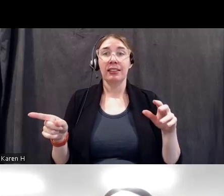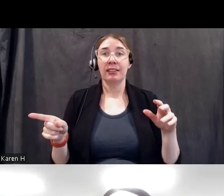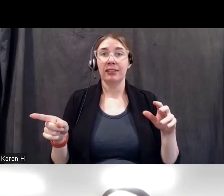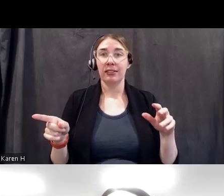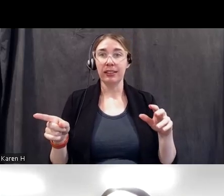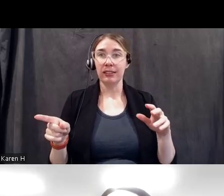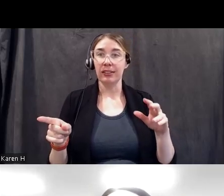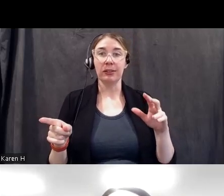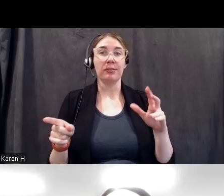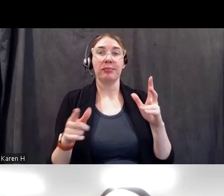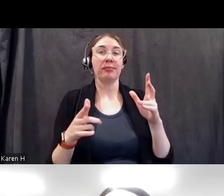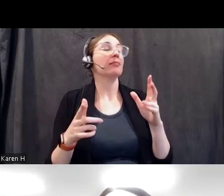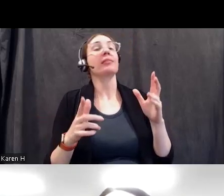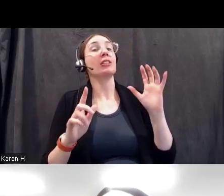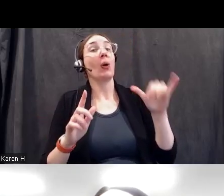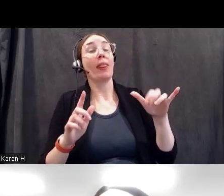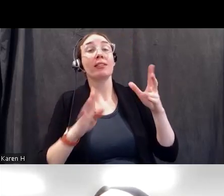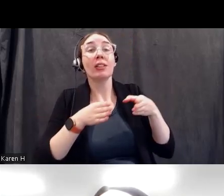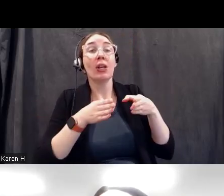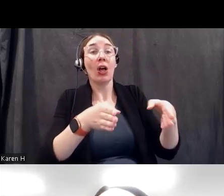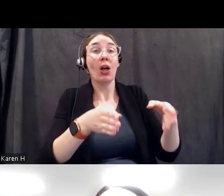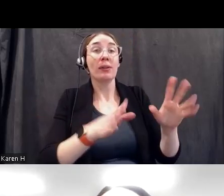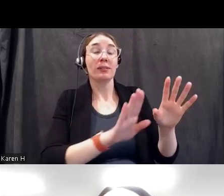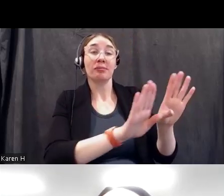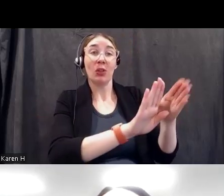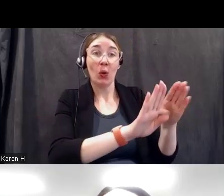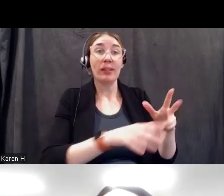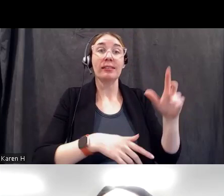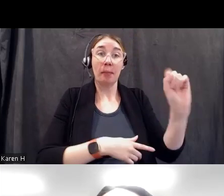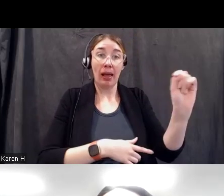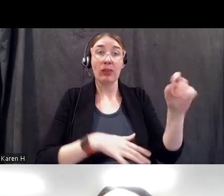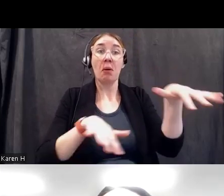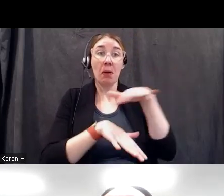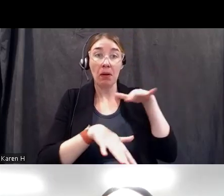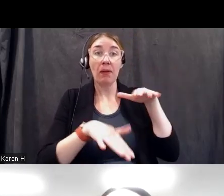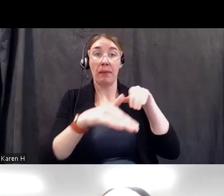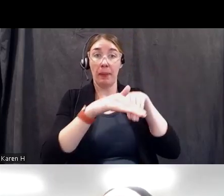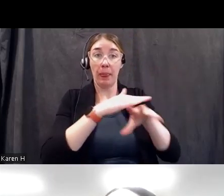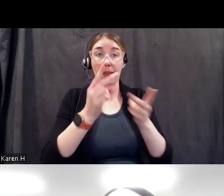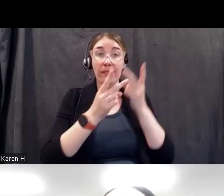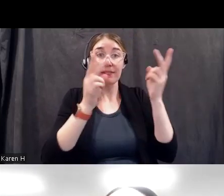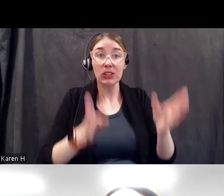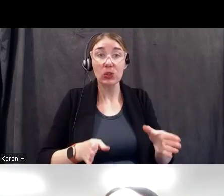doorways, hallways, bathroom spaces and water fountainer within the visitor Interpretive Center.